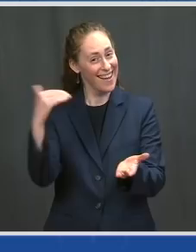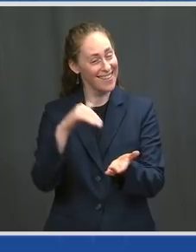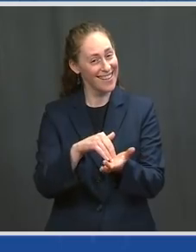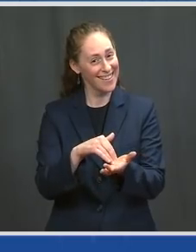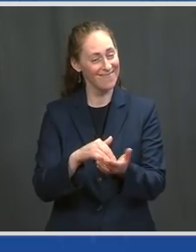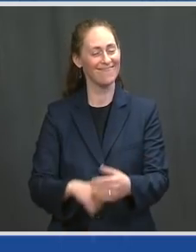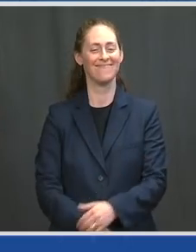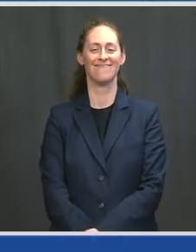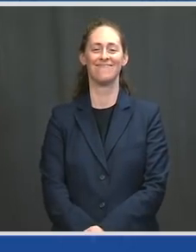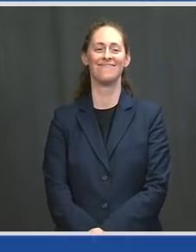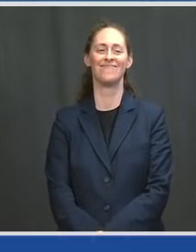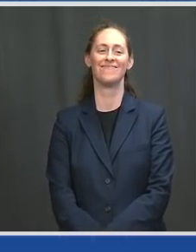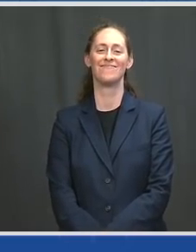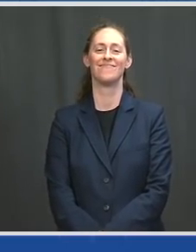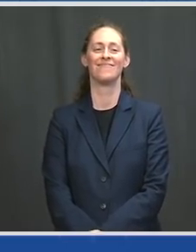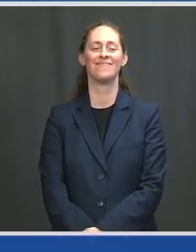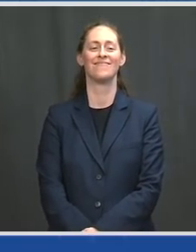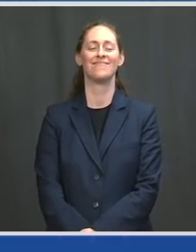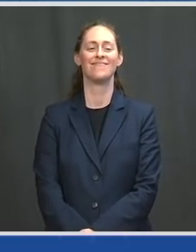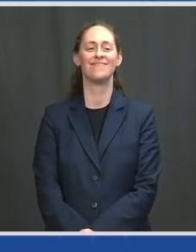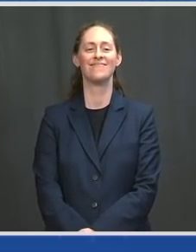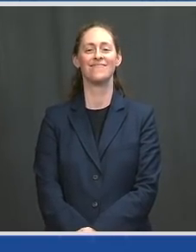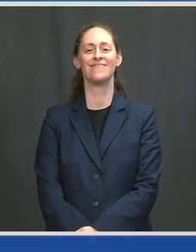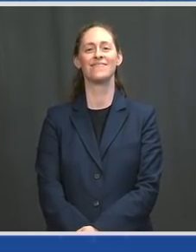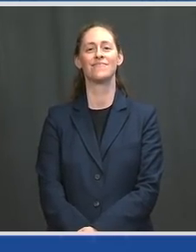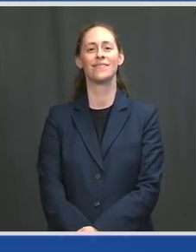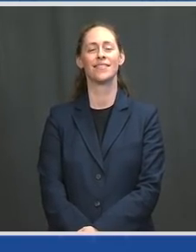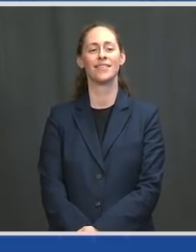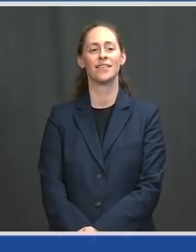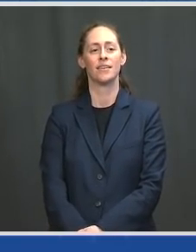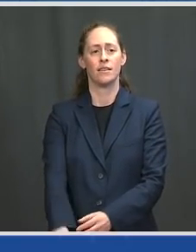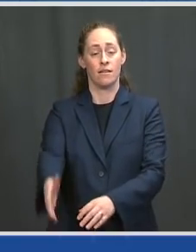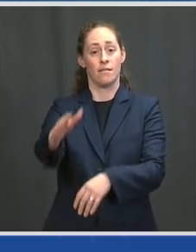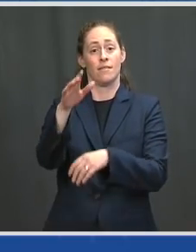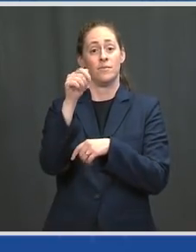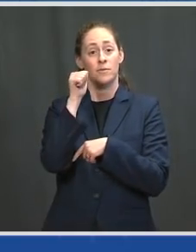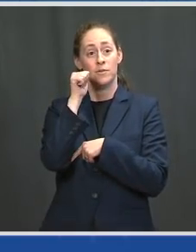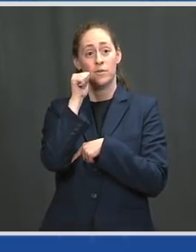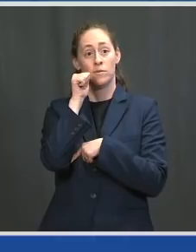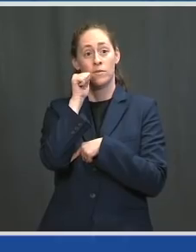Tomorrow, we will cross 250 million vaccine shots